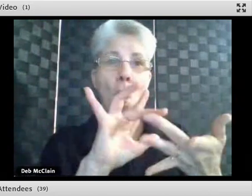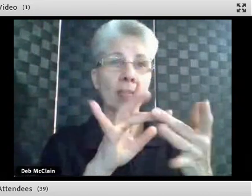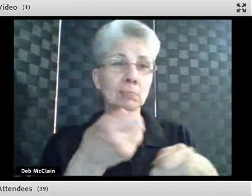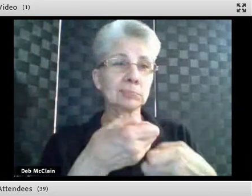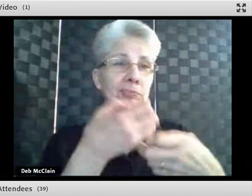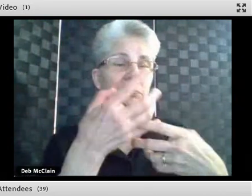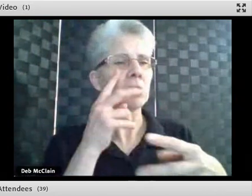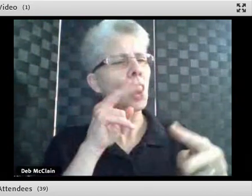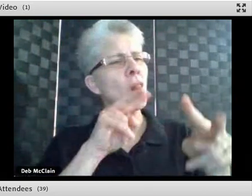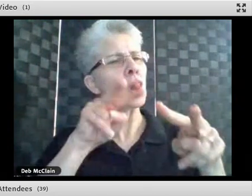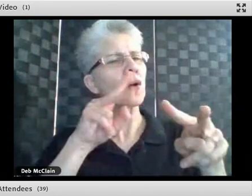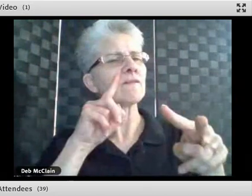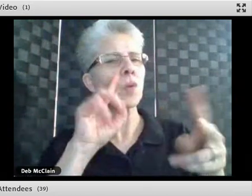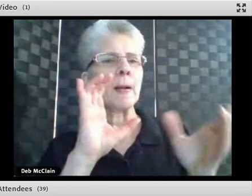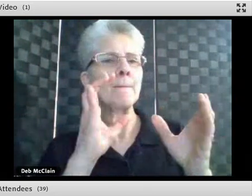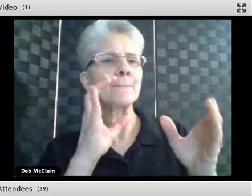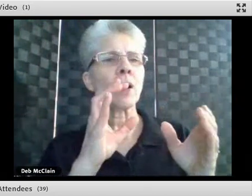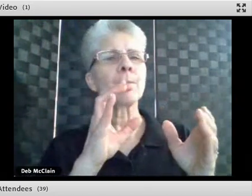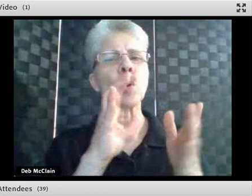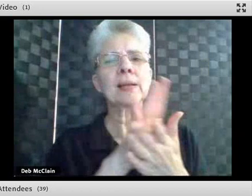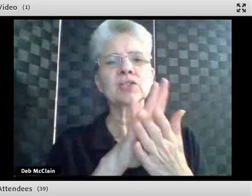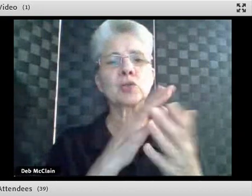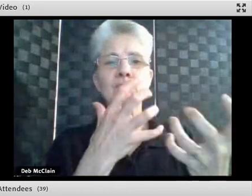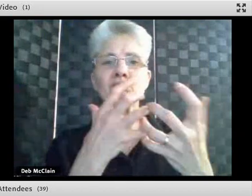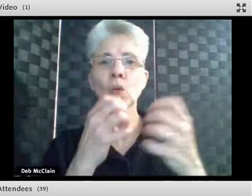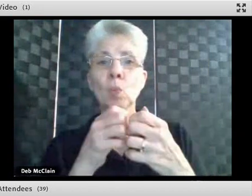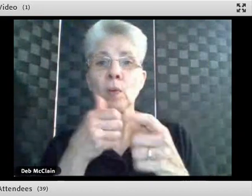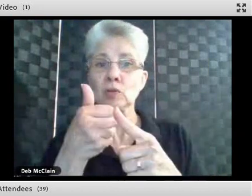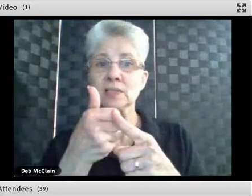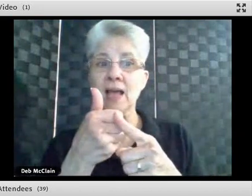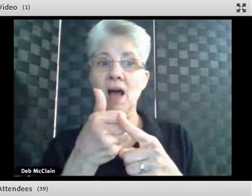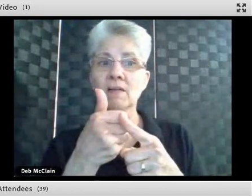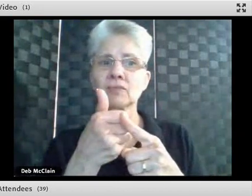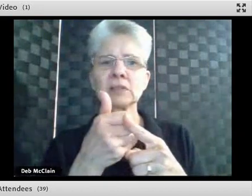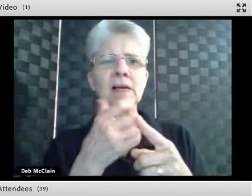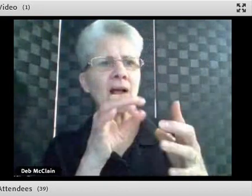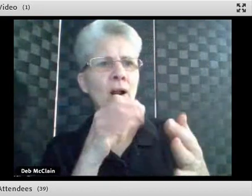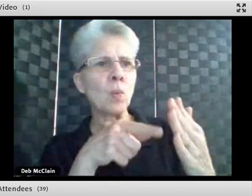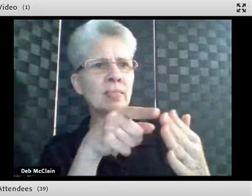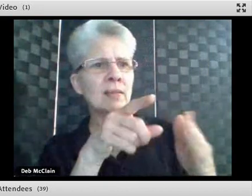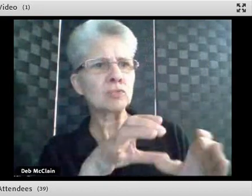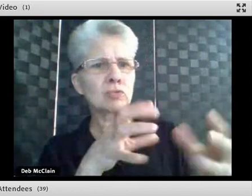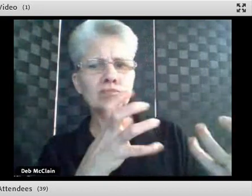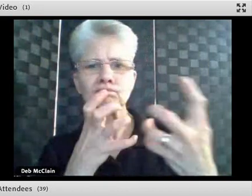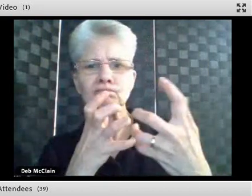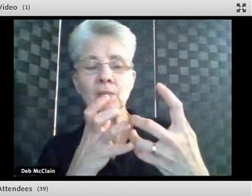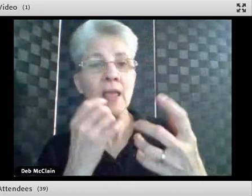You should look for comparable institutions to yourselves for guidance, and if you don't see one posted on their website,